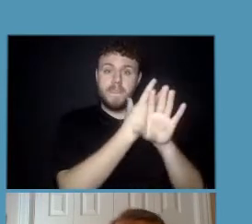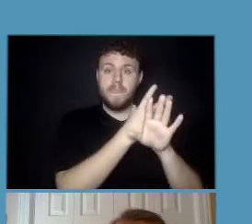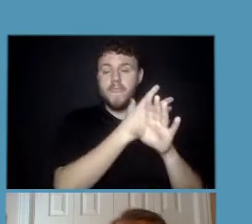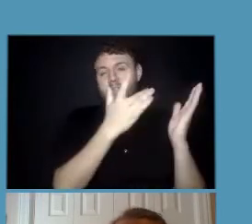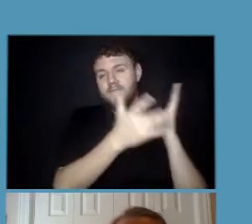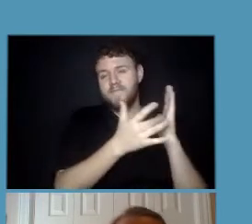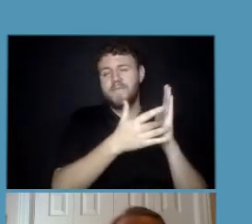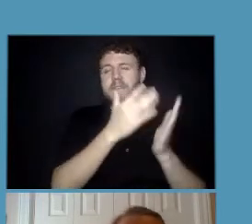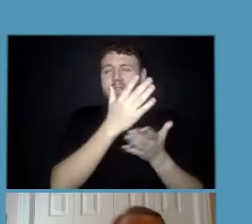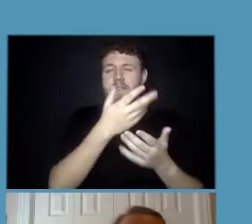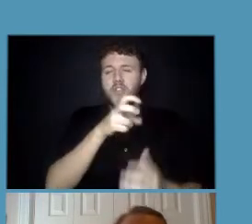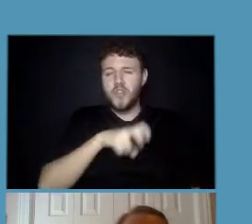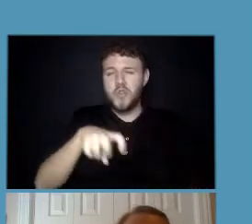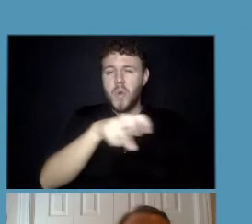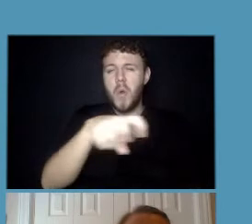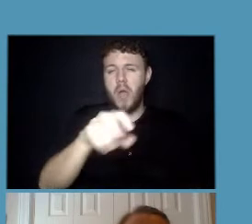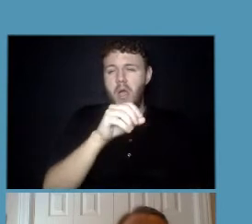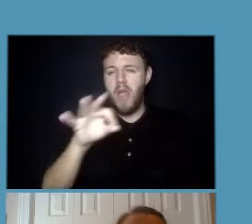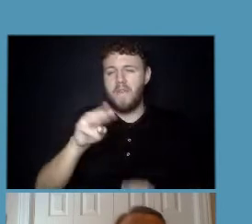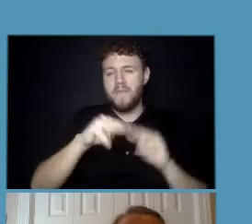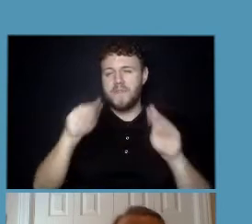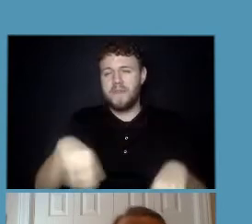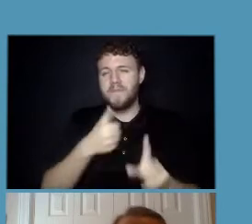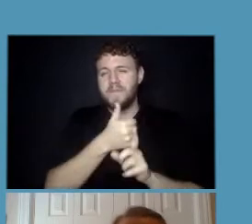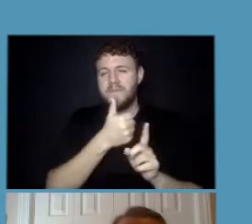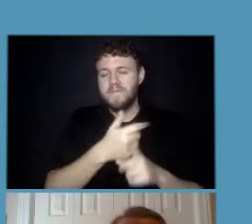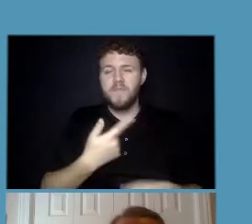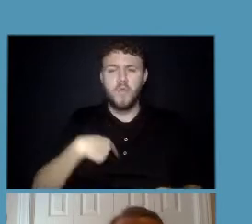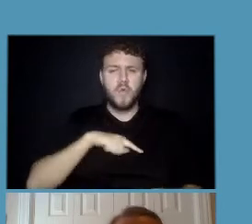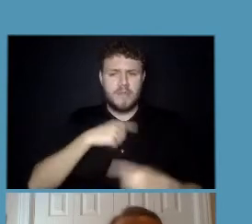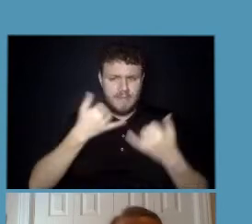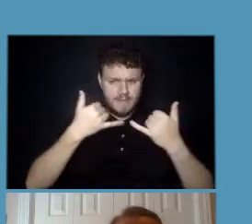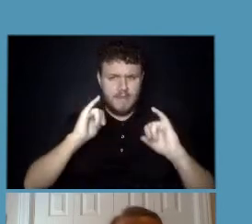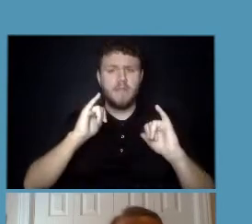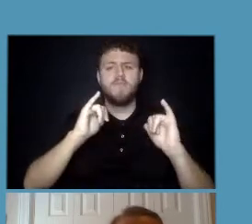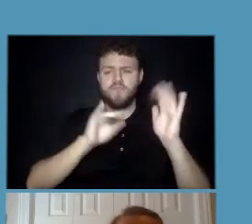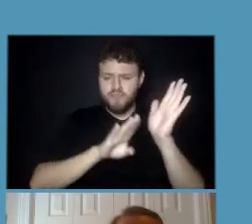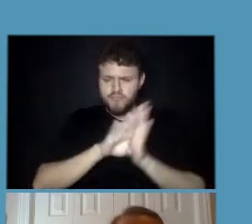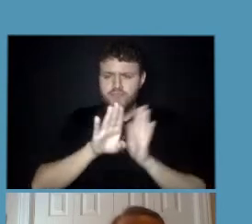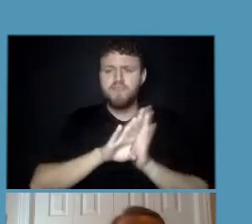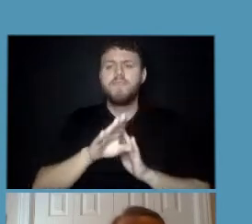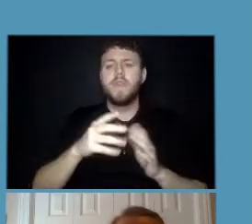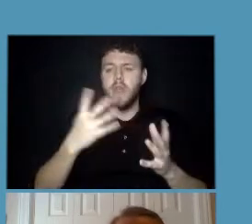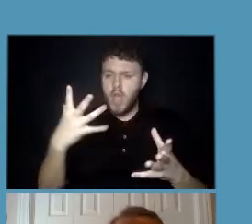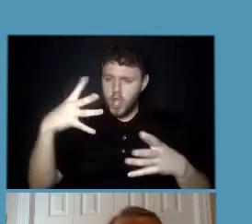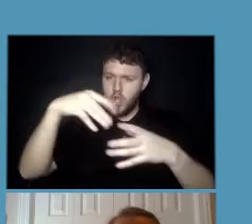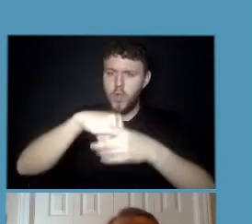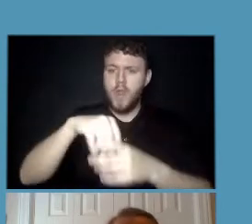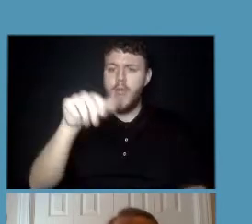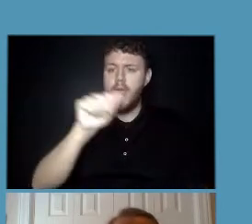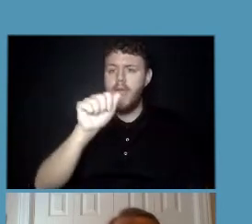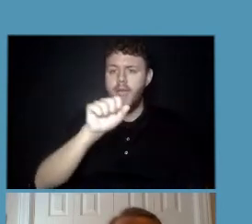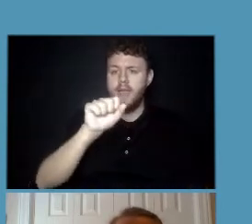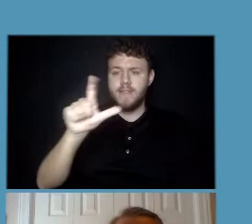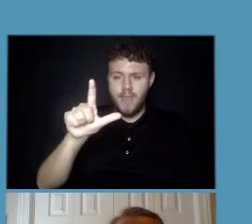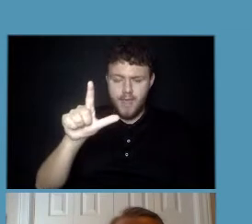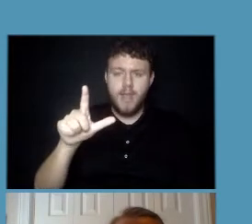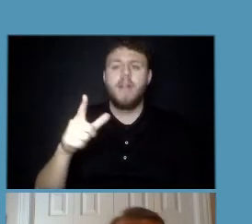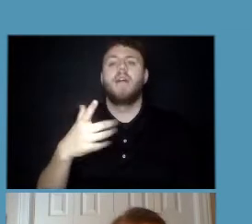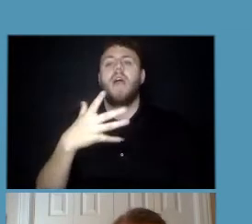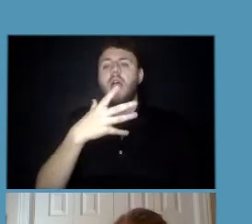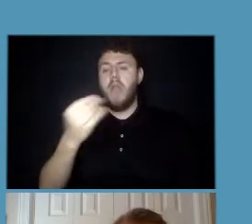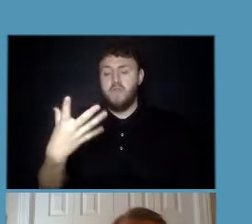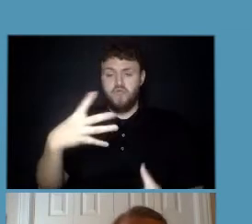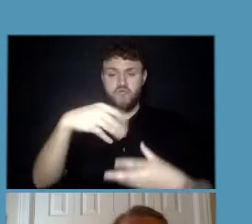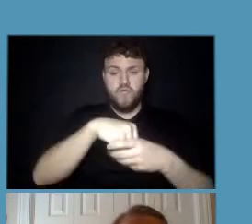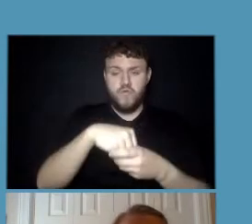tour. So, while we are still working toward including American sign language and including